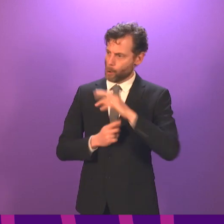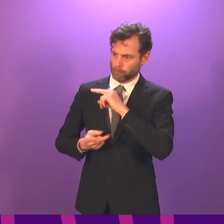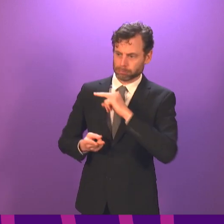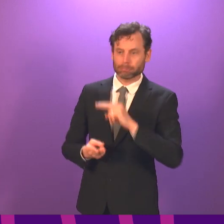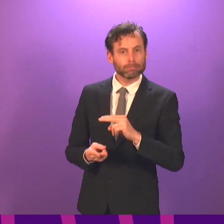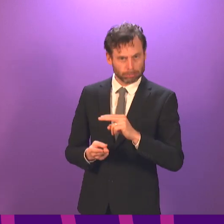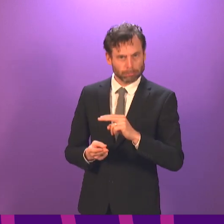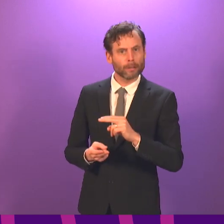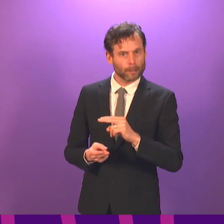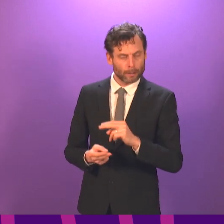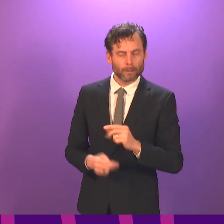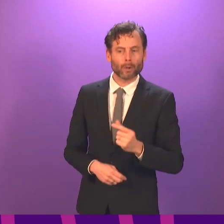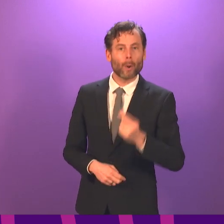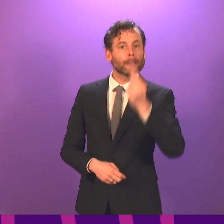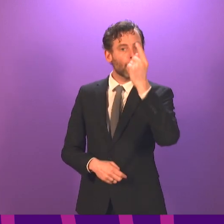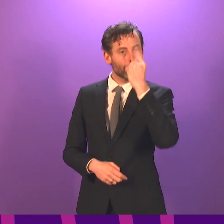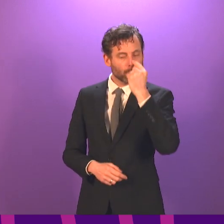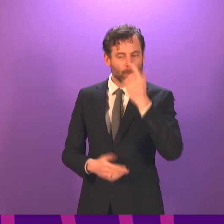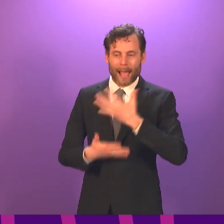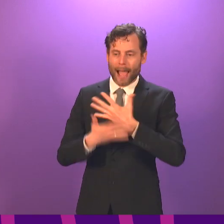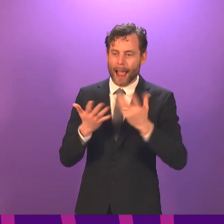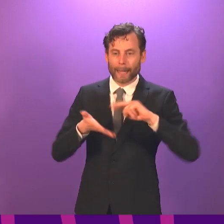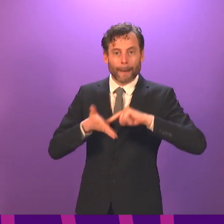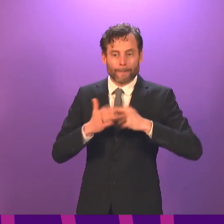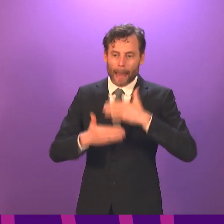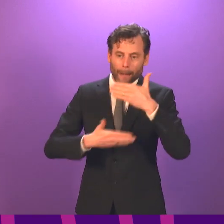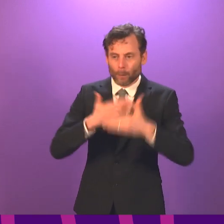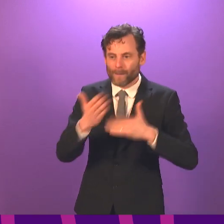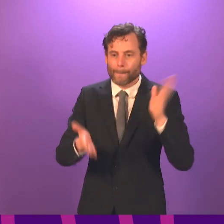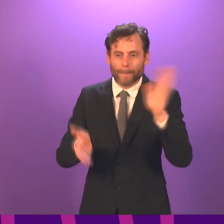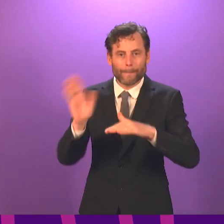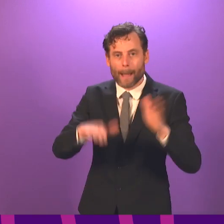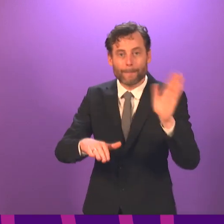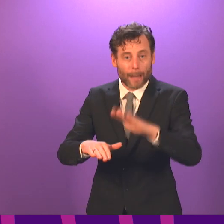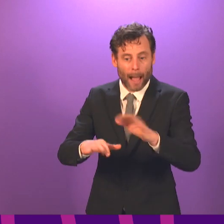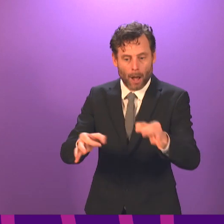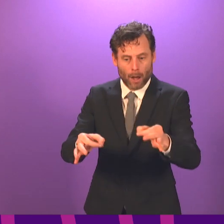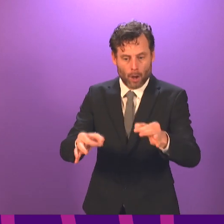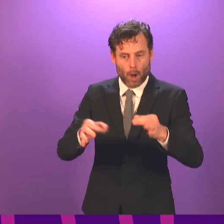it might be possible to accelerate exit from lockdown in any way—consistent, of course,